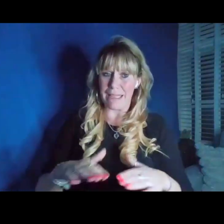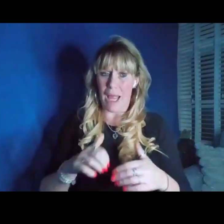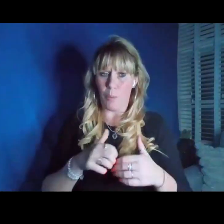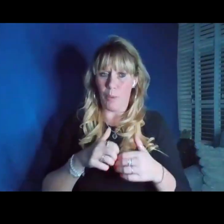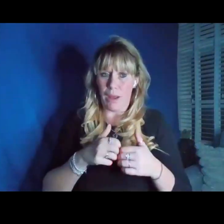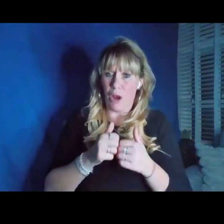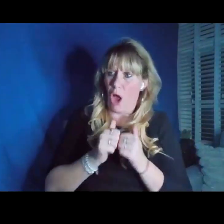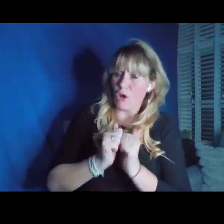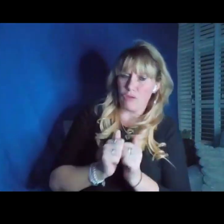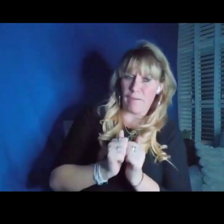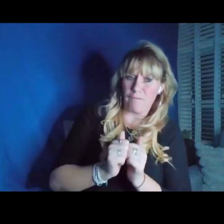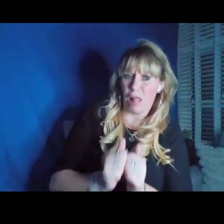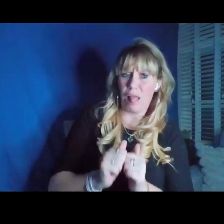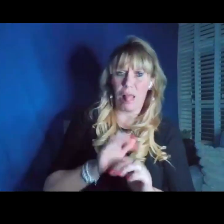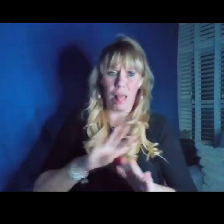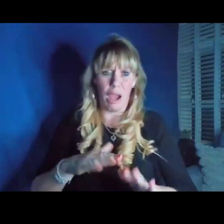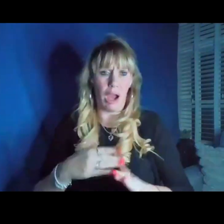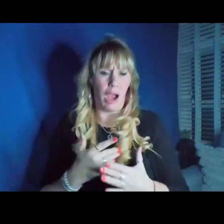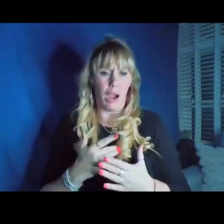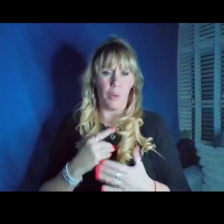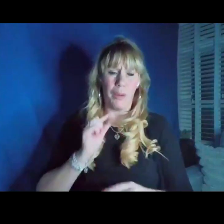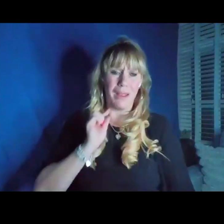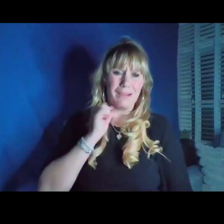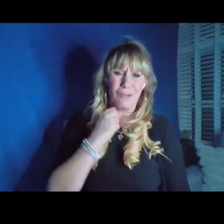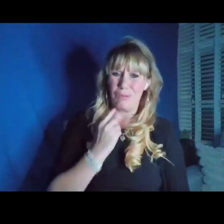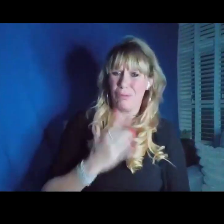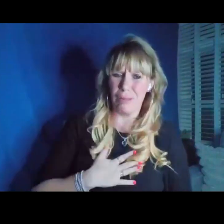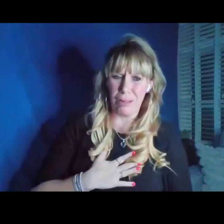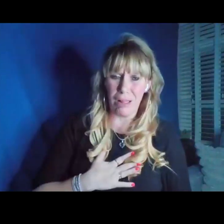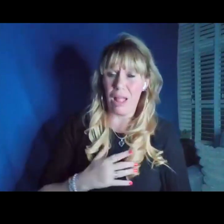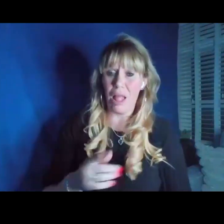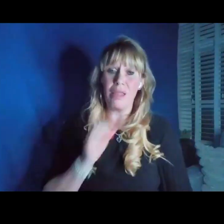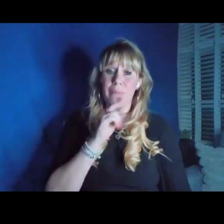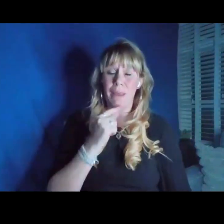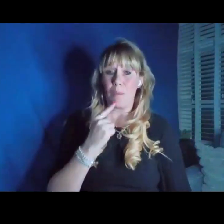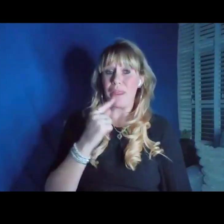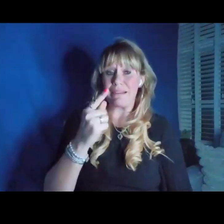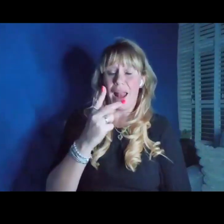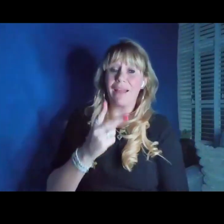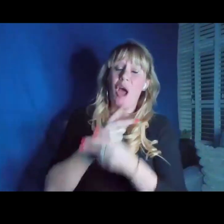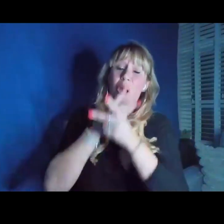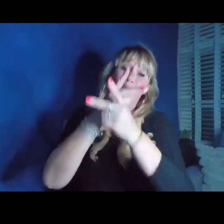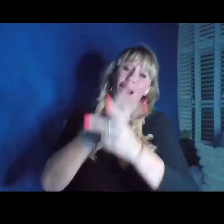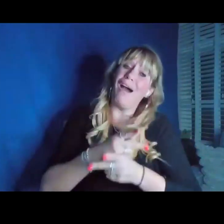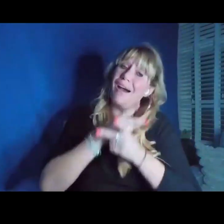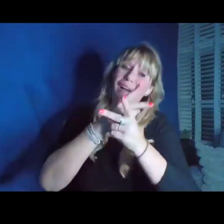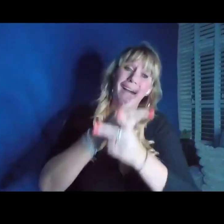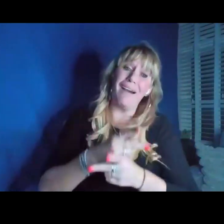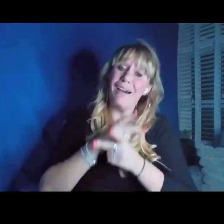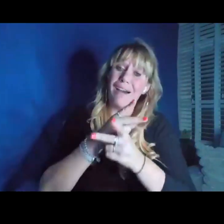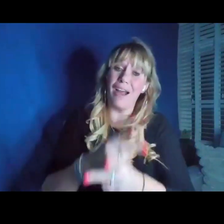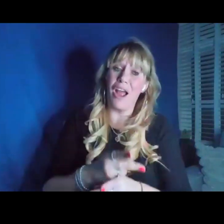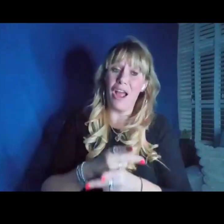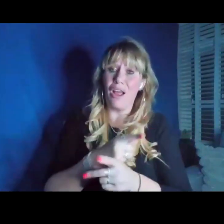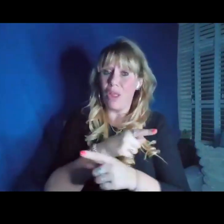and the ones who use us for personal gain. how you feel inside